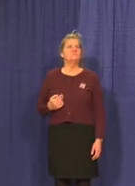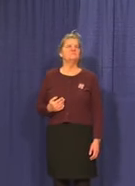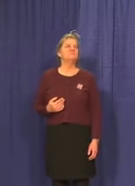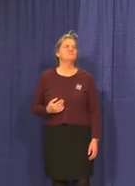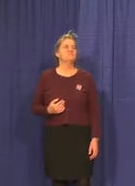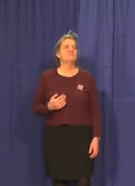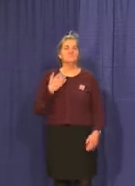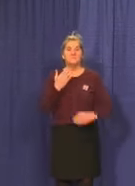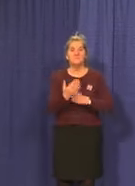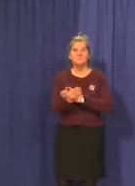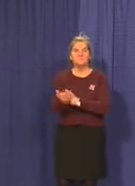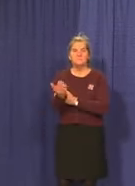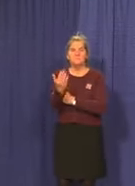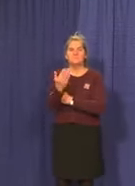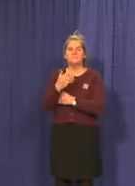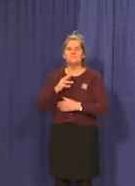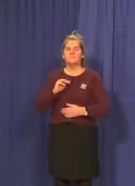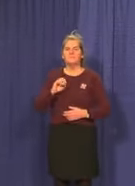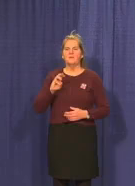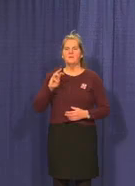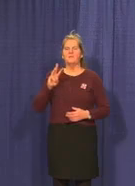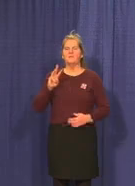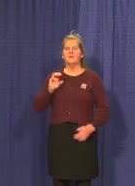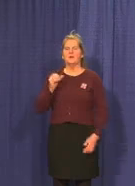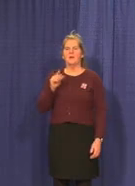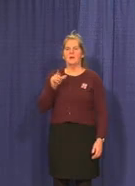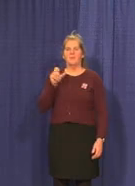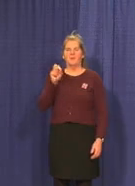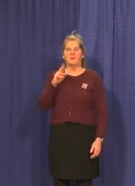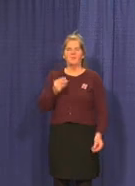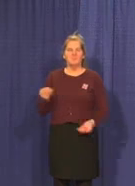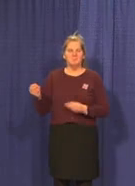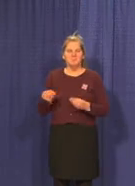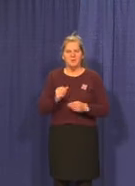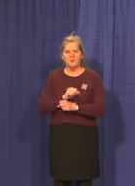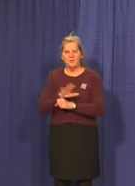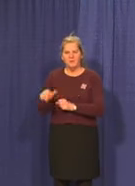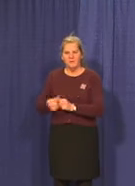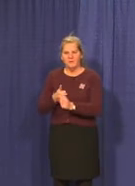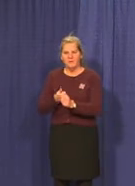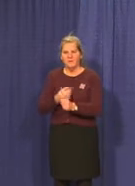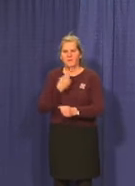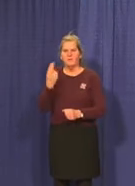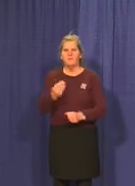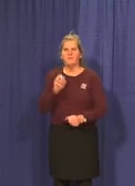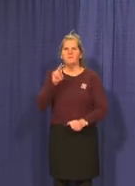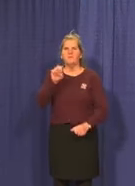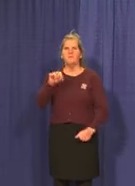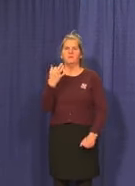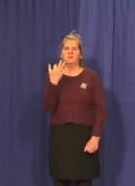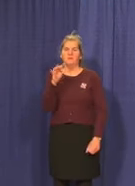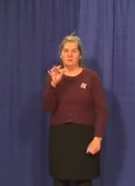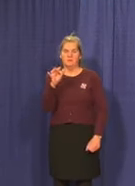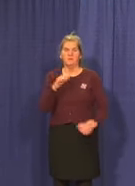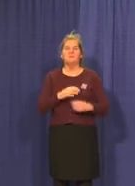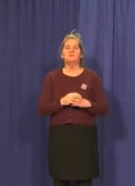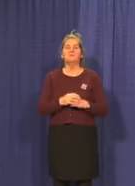GOOD MORNING. I AM MATTHEW CAMERON, I WILL BE YOUR MODERATOR FOR THE COVID 19 UPDATE FOR THURSDAY NOVEMBER 19th.